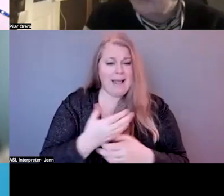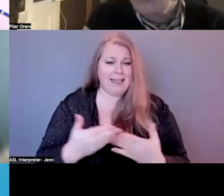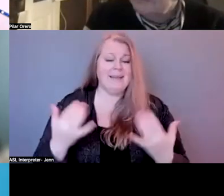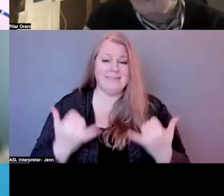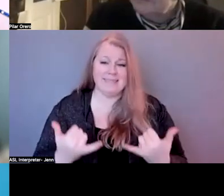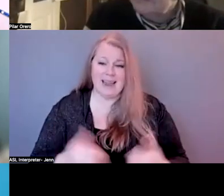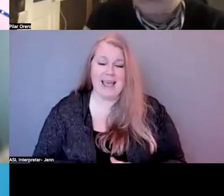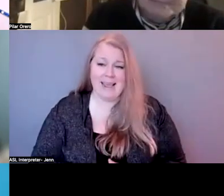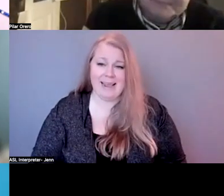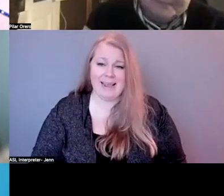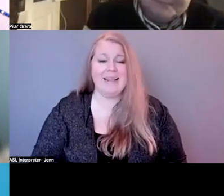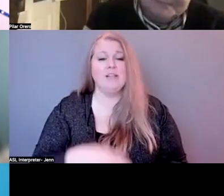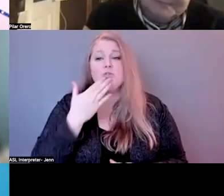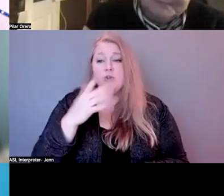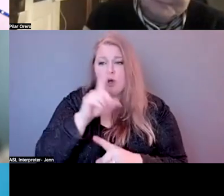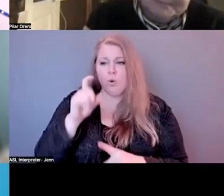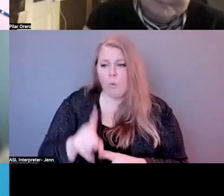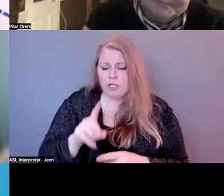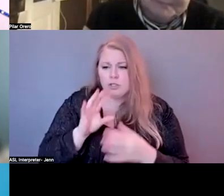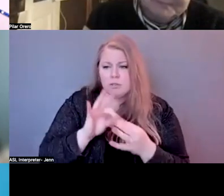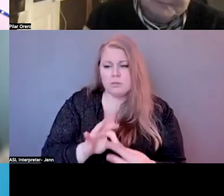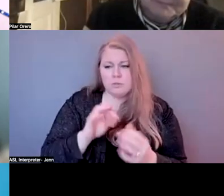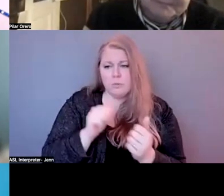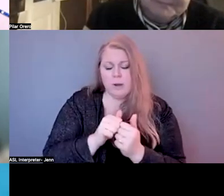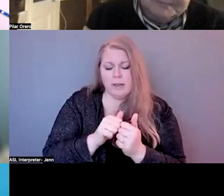There is a great question here in terms of communication.